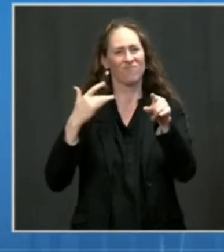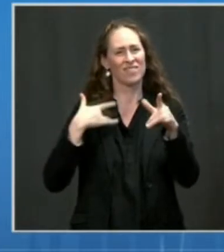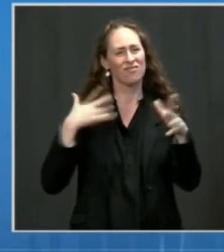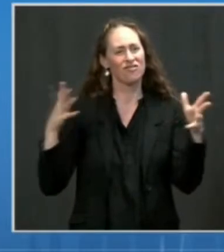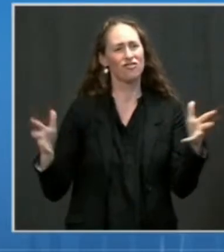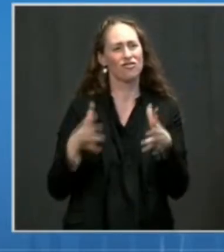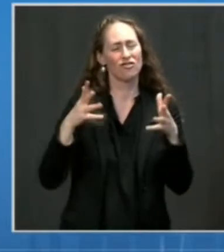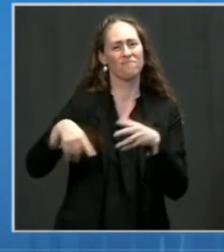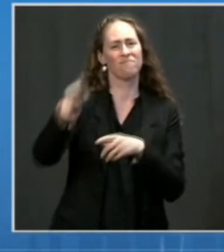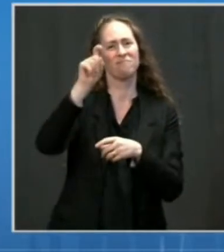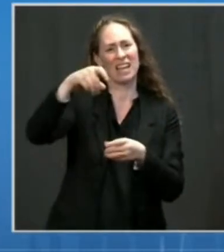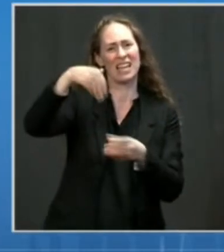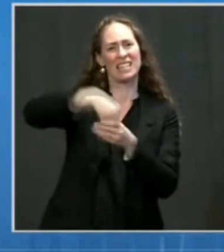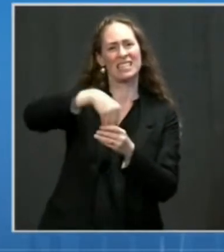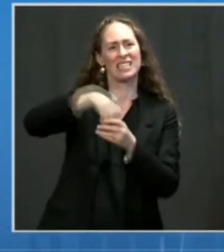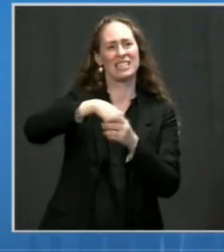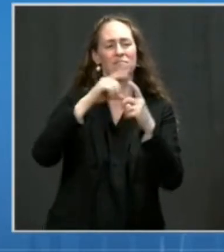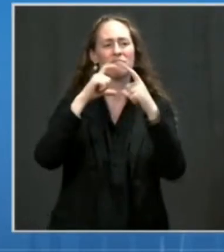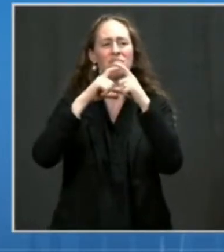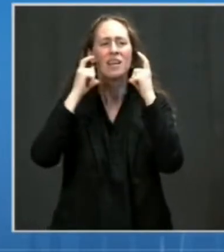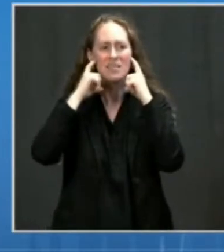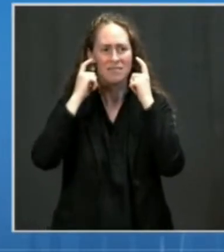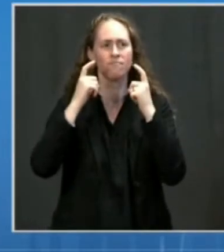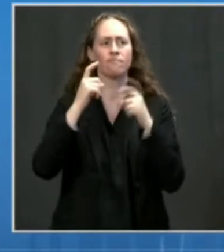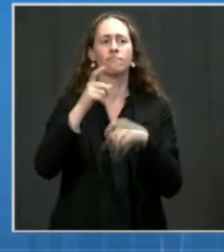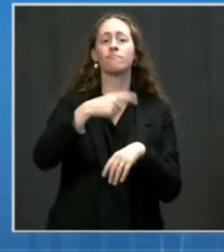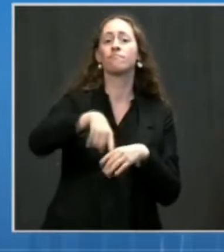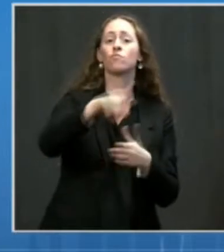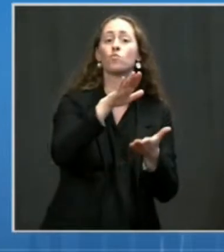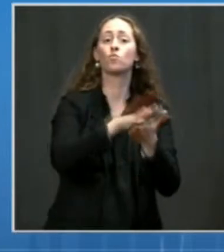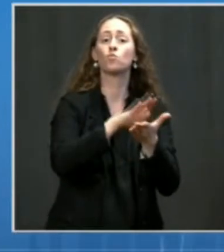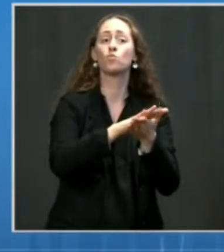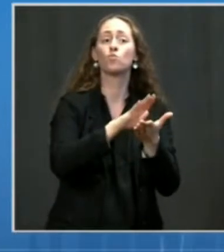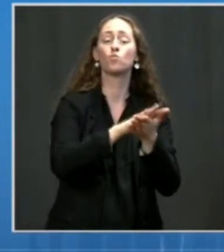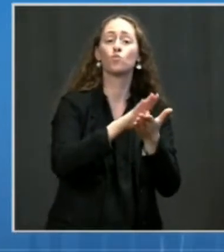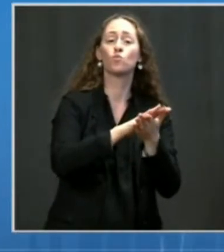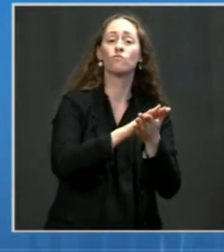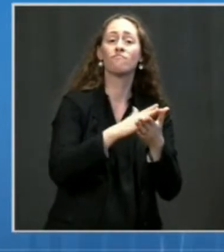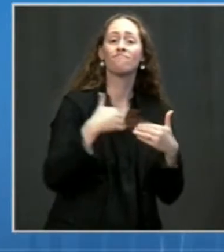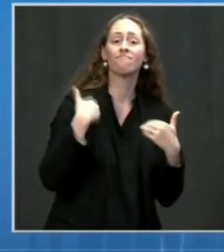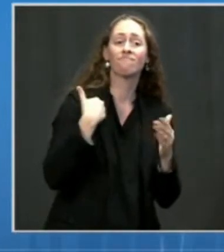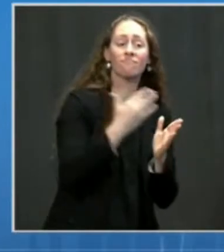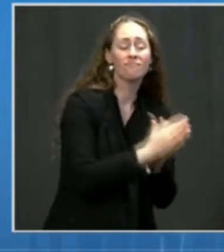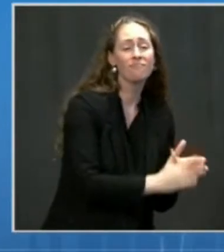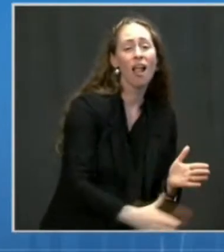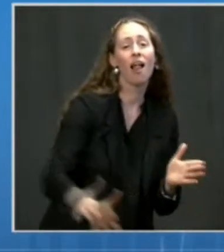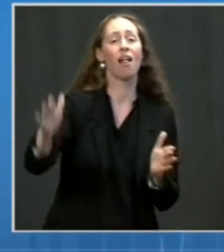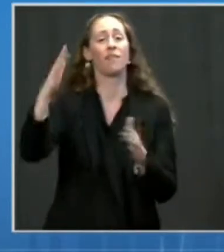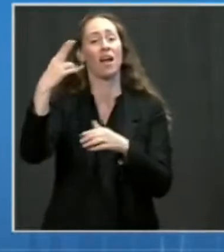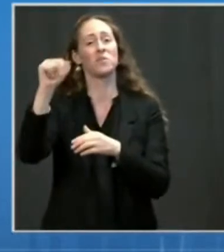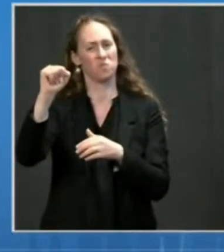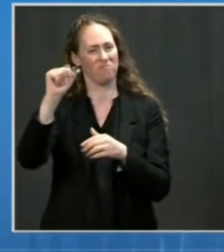. IT IS ALSO THE REASON WE CONTINUE TO RECOMMEND UNIVERSAL